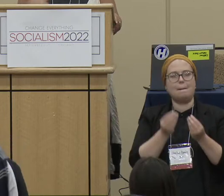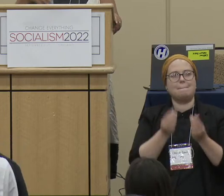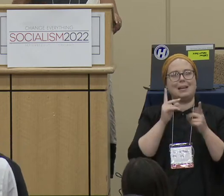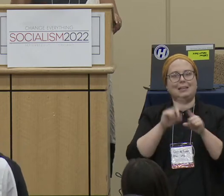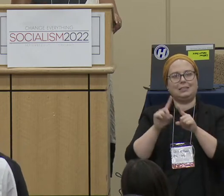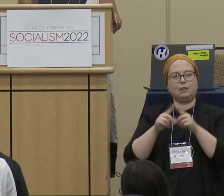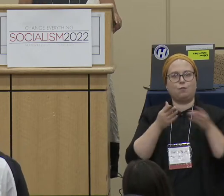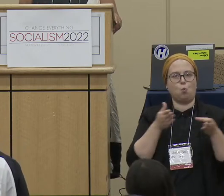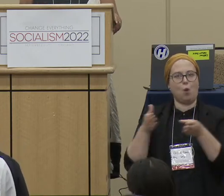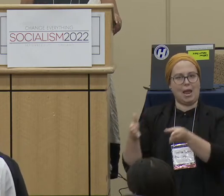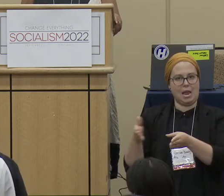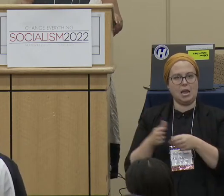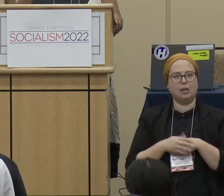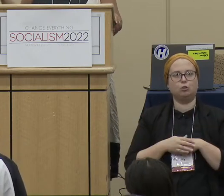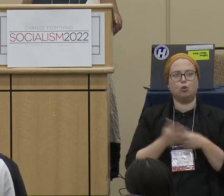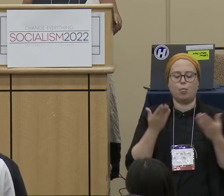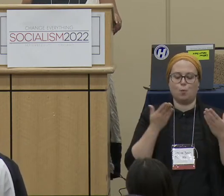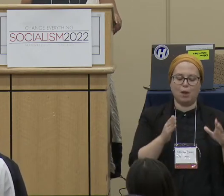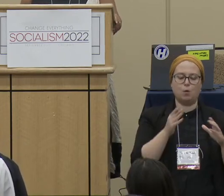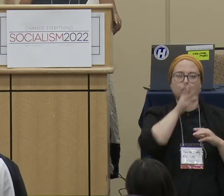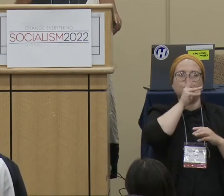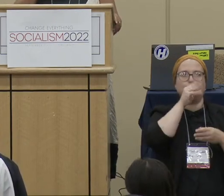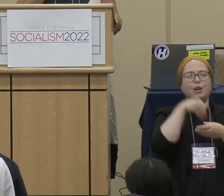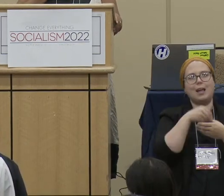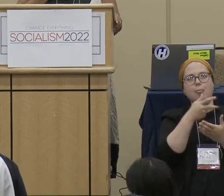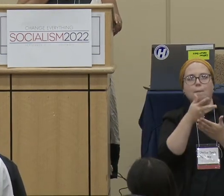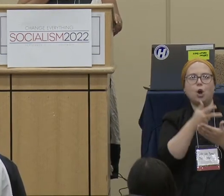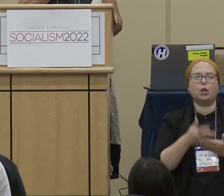different ways. And there's a way in which you're talking in